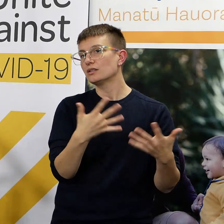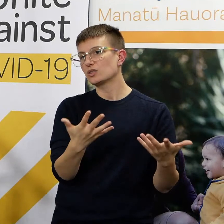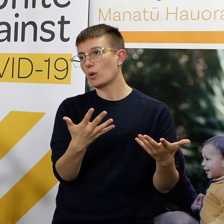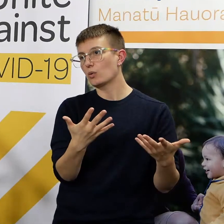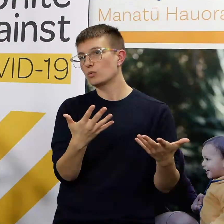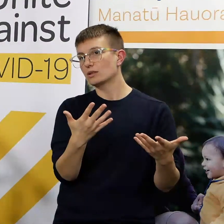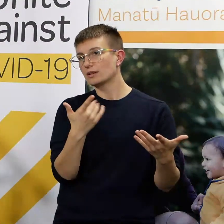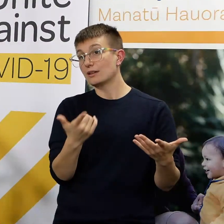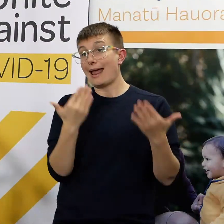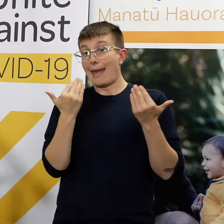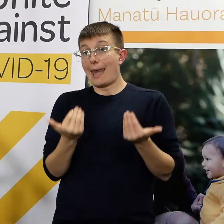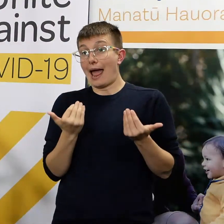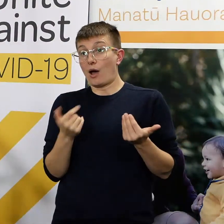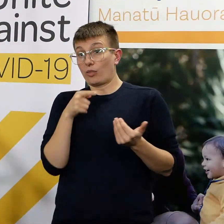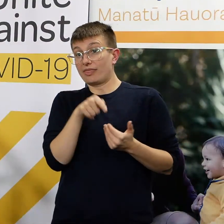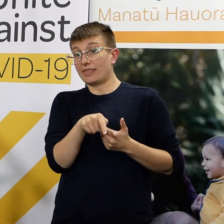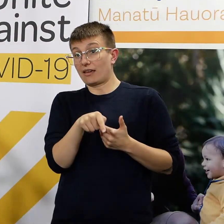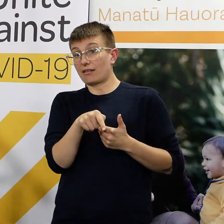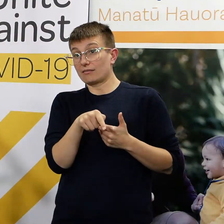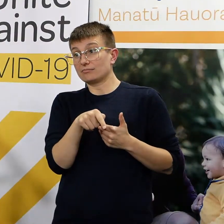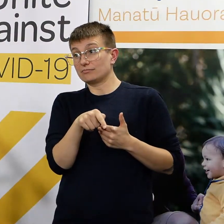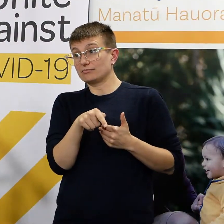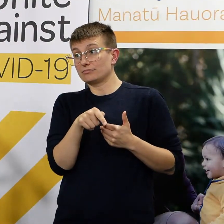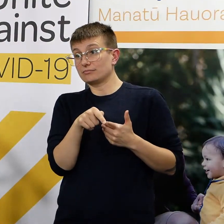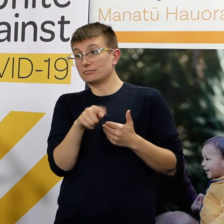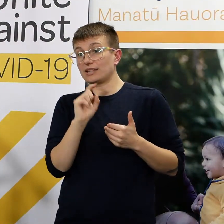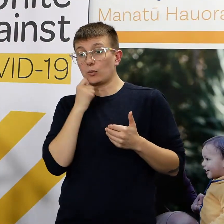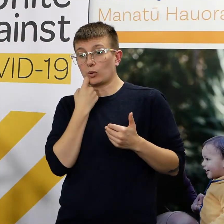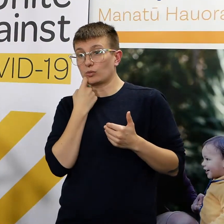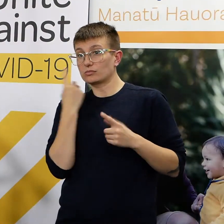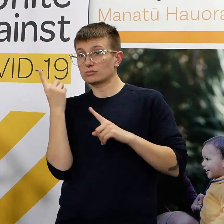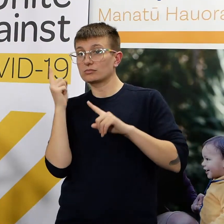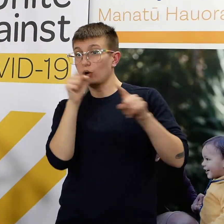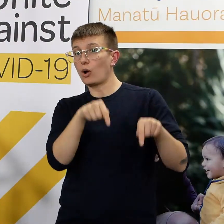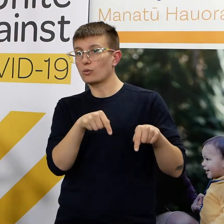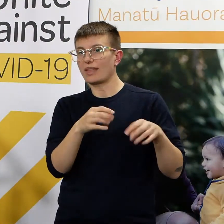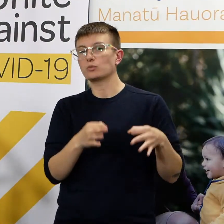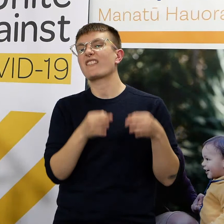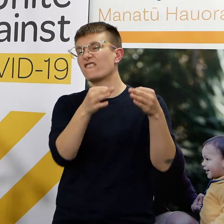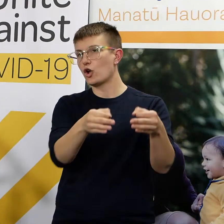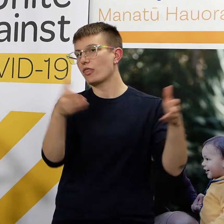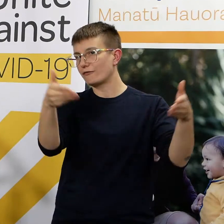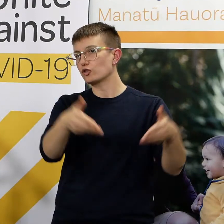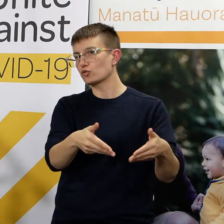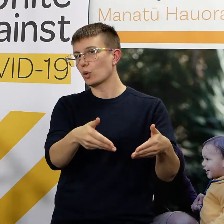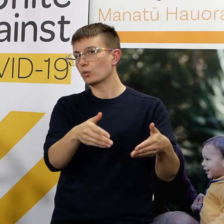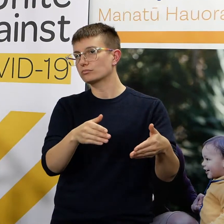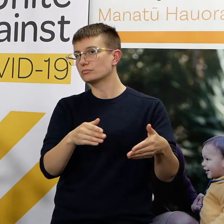Any final questions? Will they attend most of the funeral? No they will defer the funeral to when they can all attend it